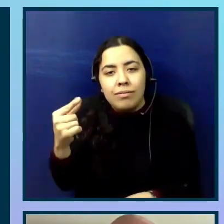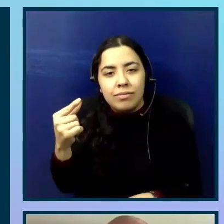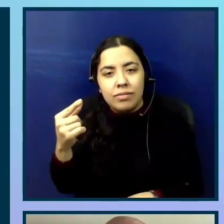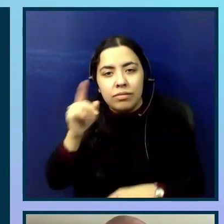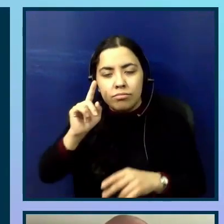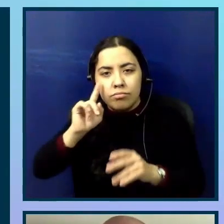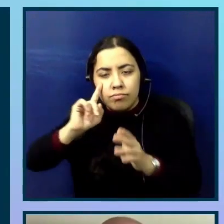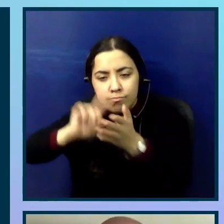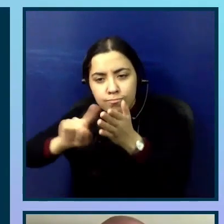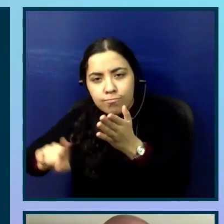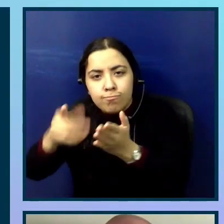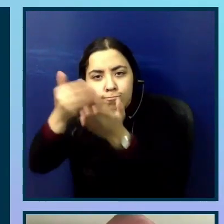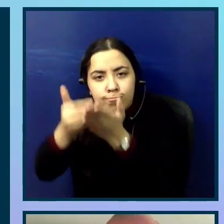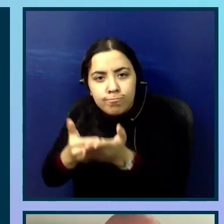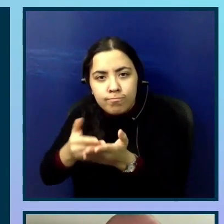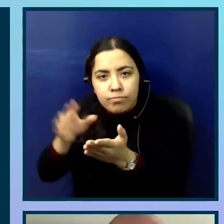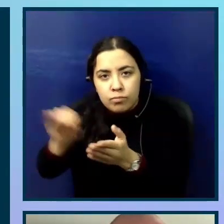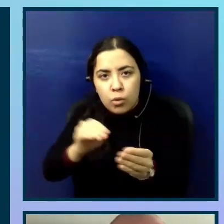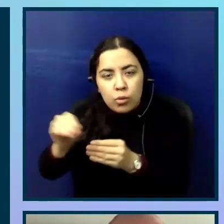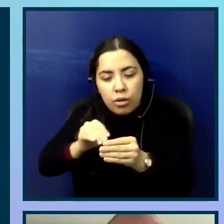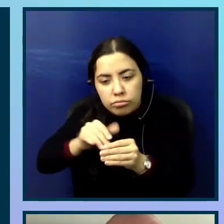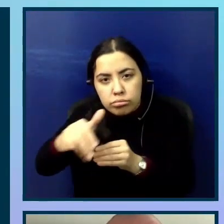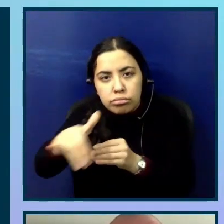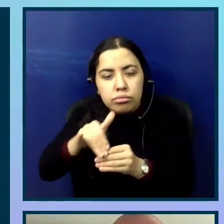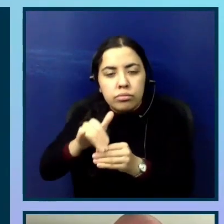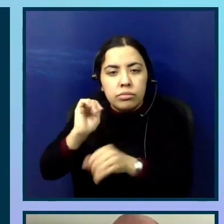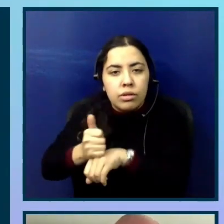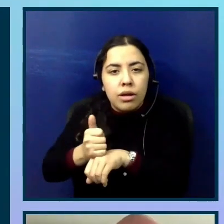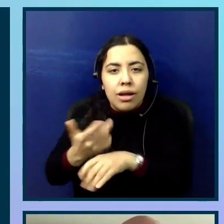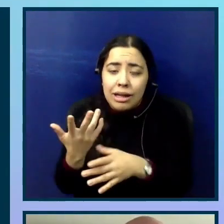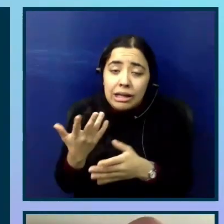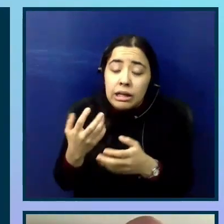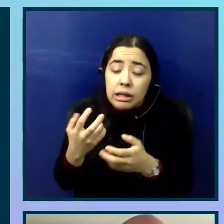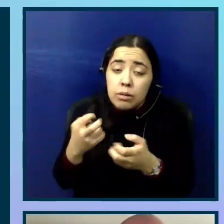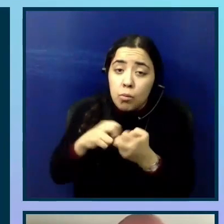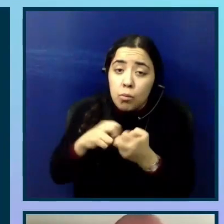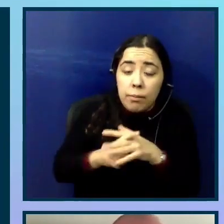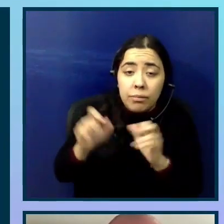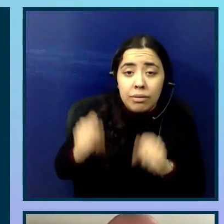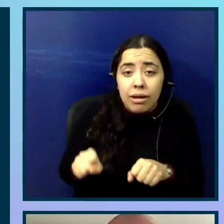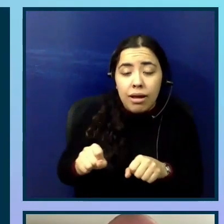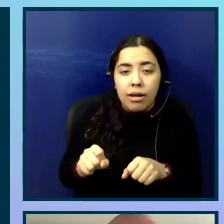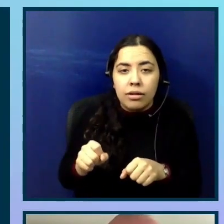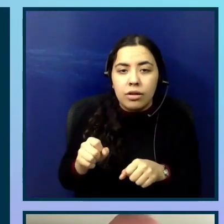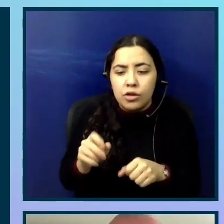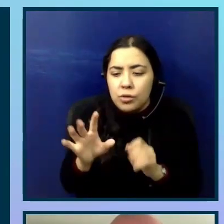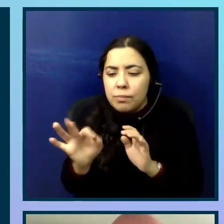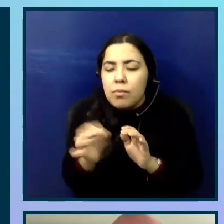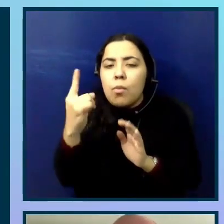it can be incredibly problematic. 'Cause you can't do those things at scale. You pick a sample and hope you hit something.